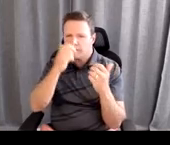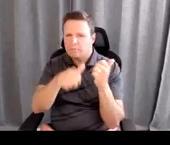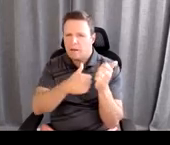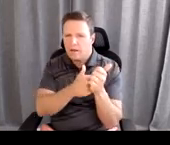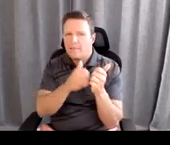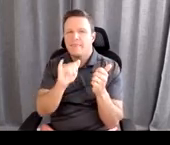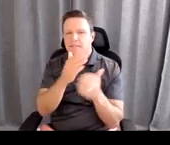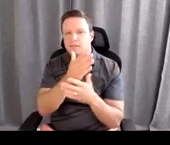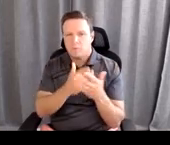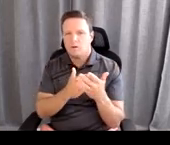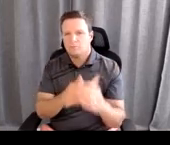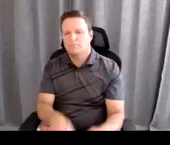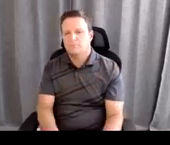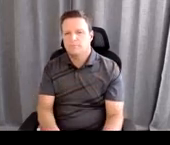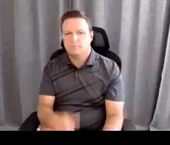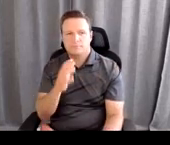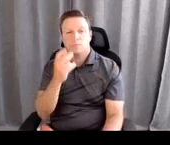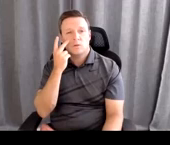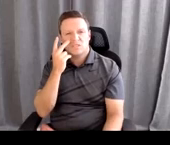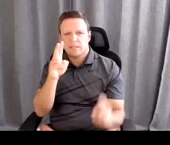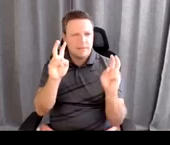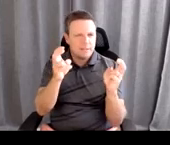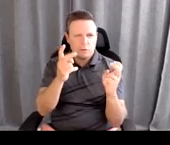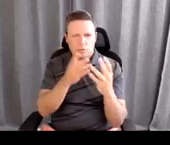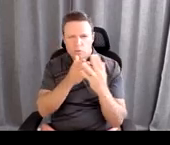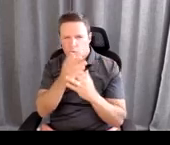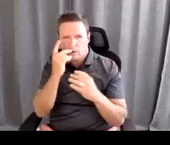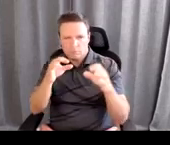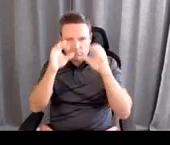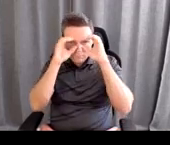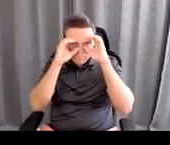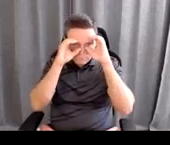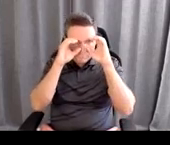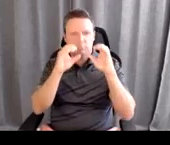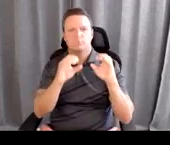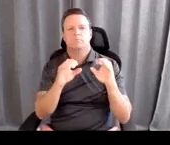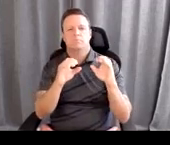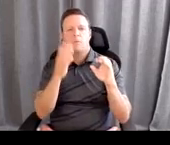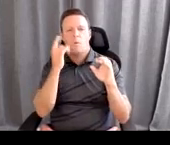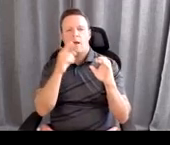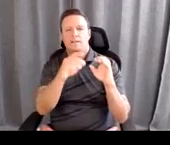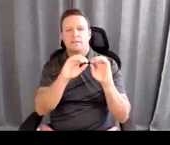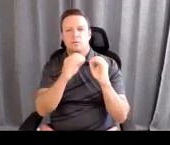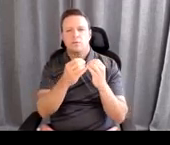You want you want to see these issues through that critical lens, like why does this organization exist in the first place?